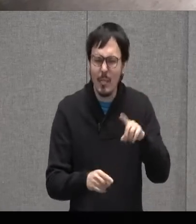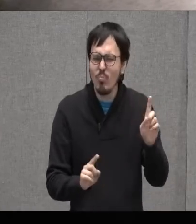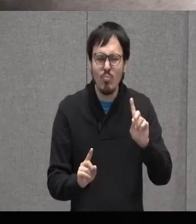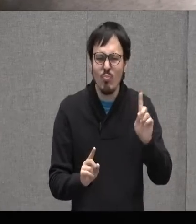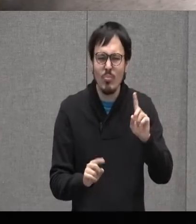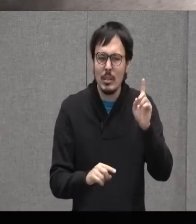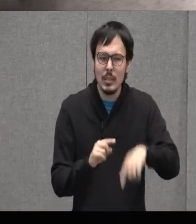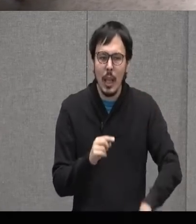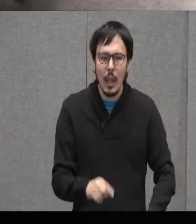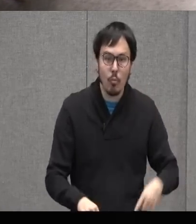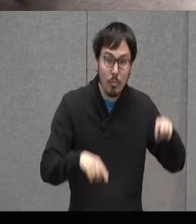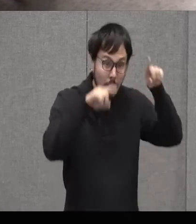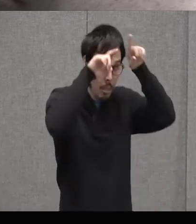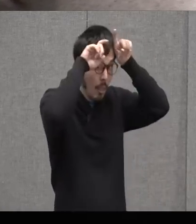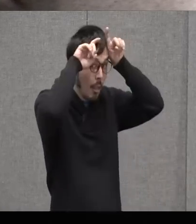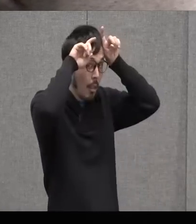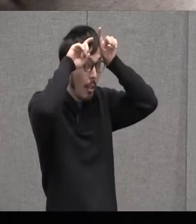Actually, you can.